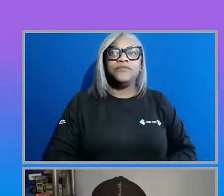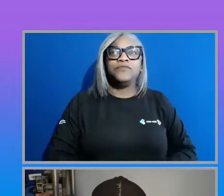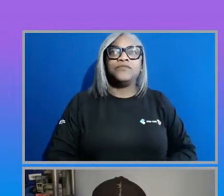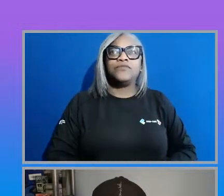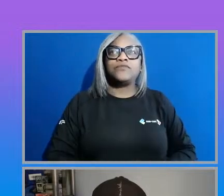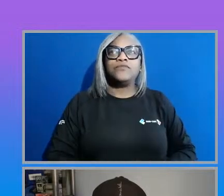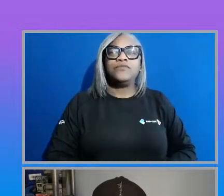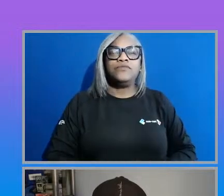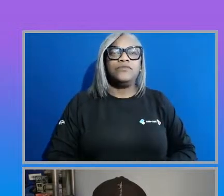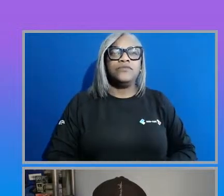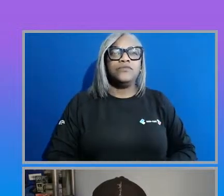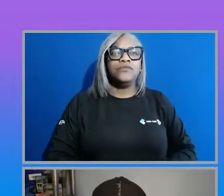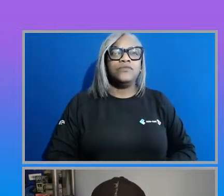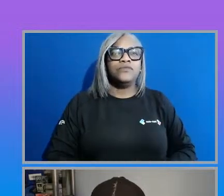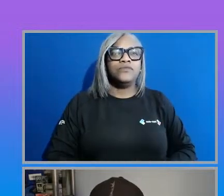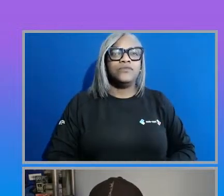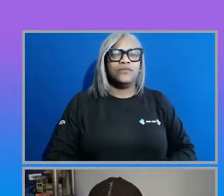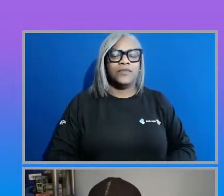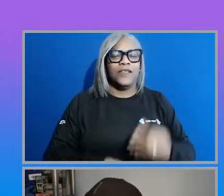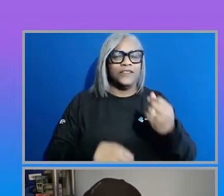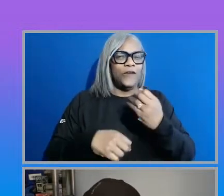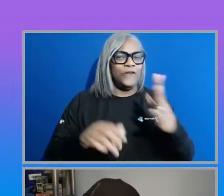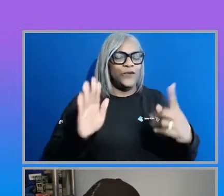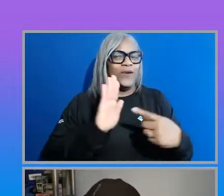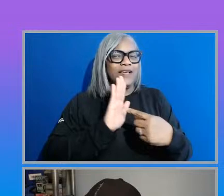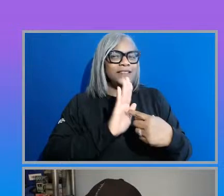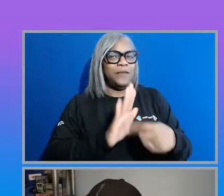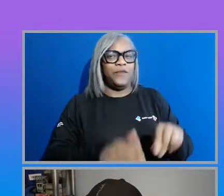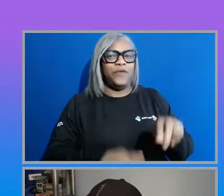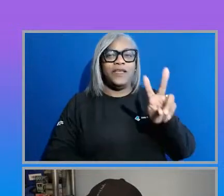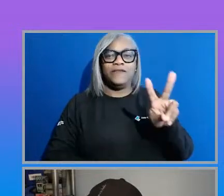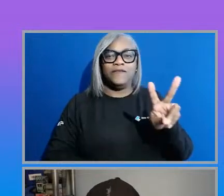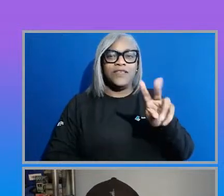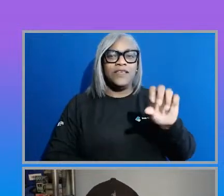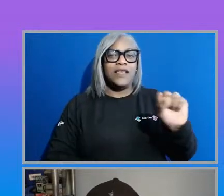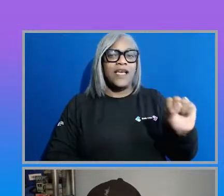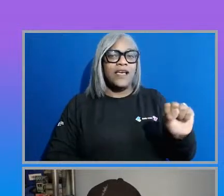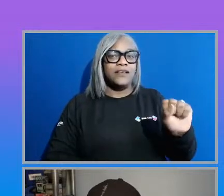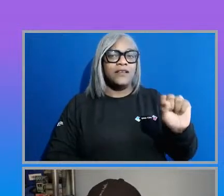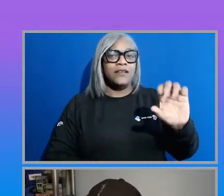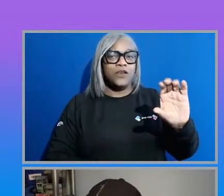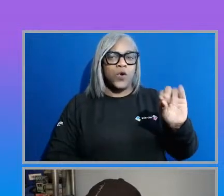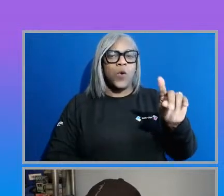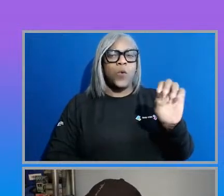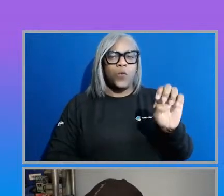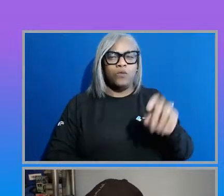me take a look at the a couple of examples in VSCode. And hopefully we can start to